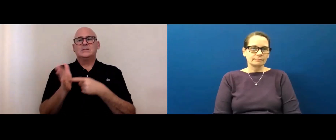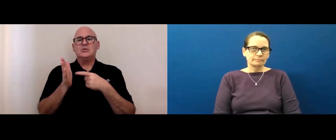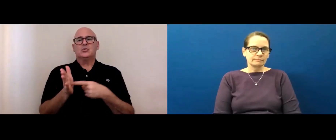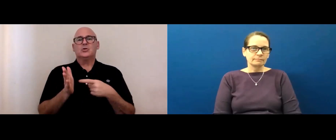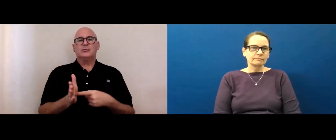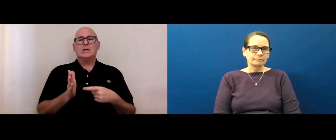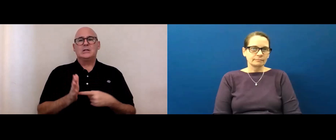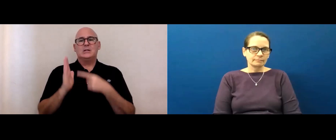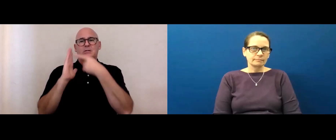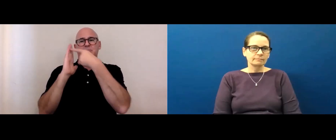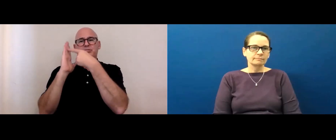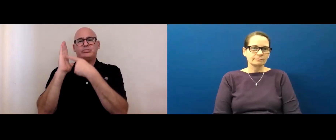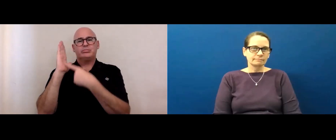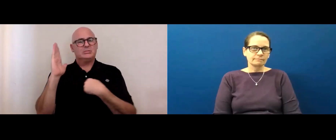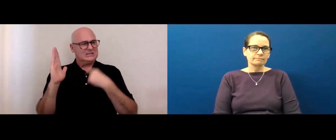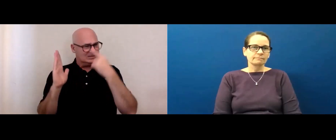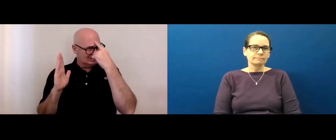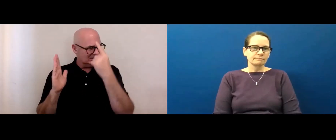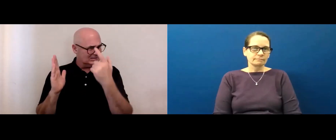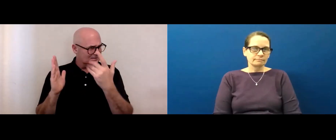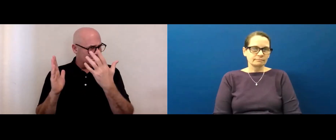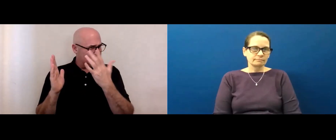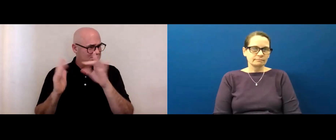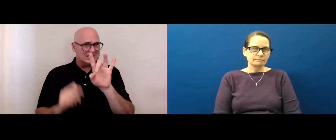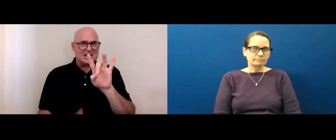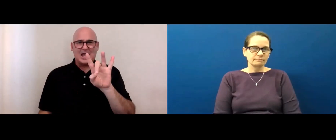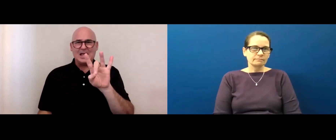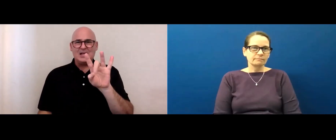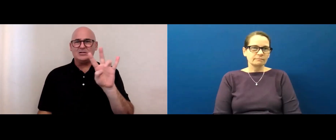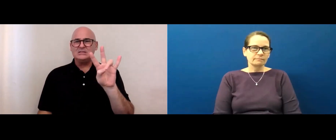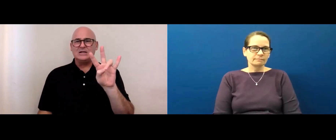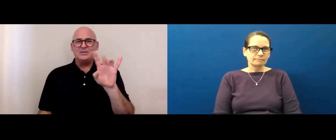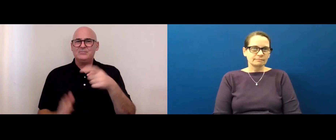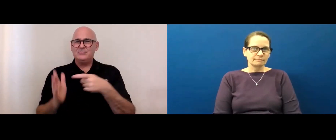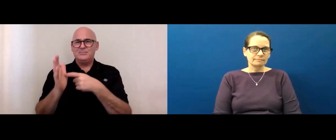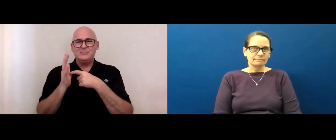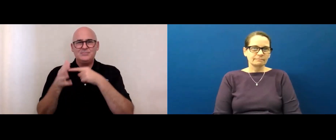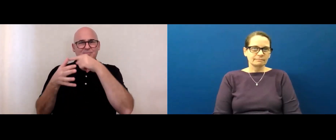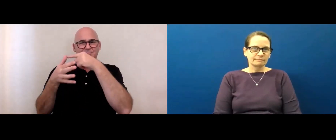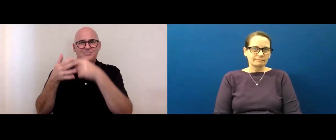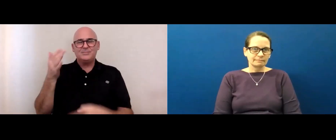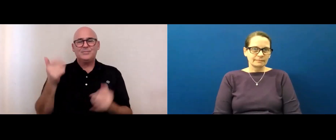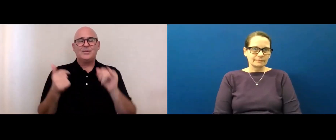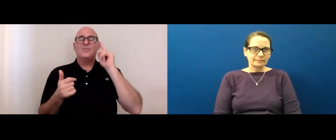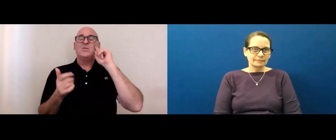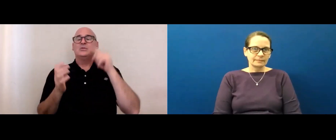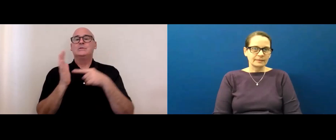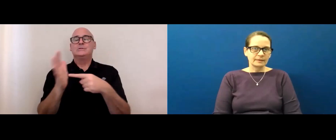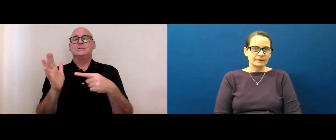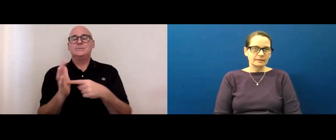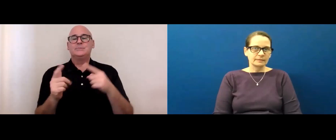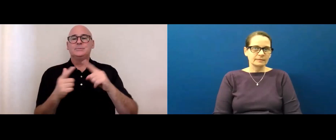the requirements and the list I think there's eight seven or eight for example